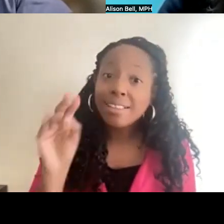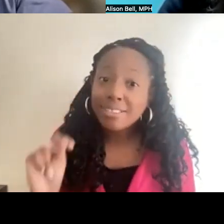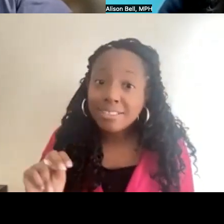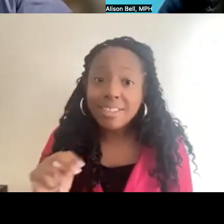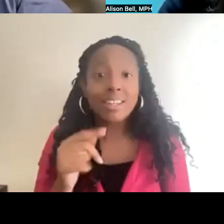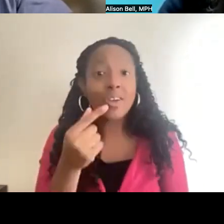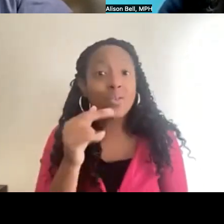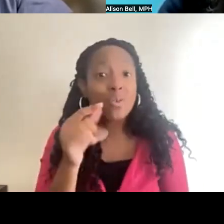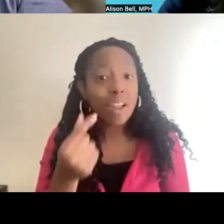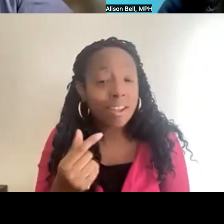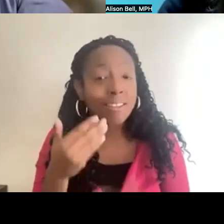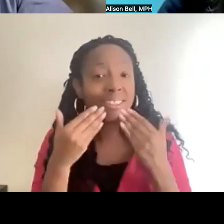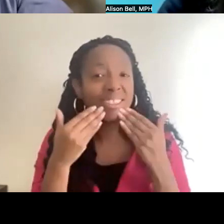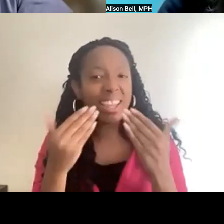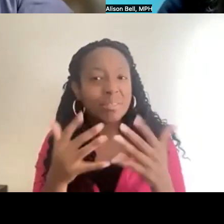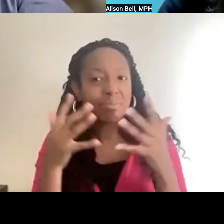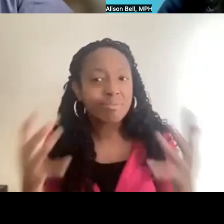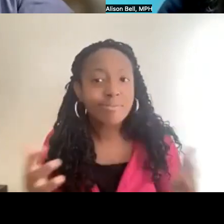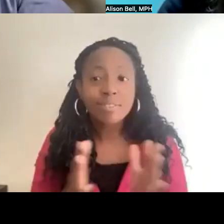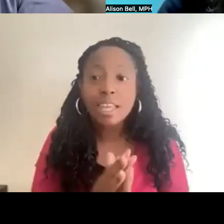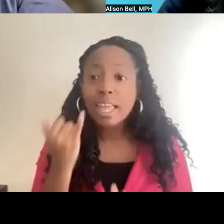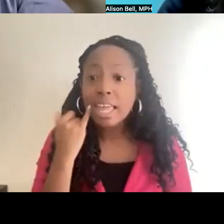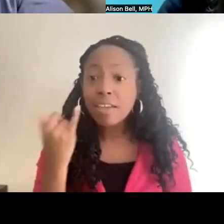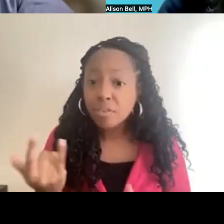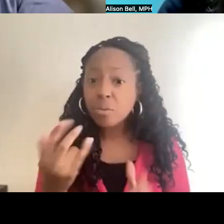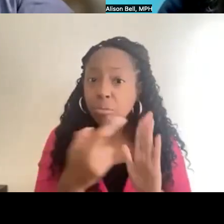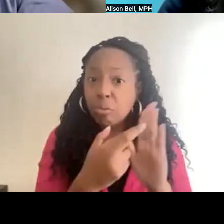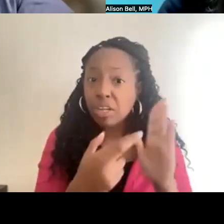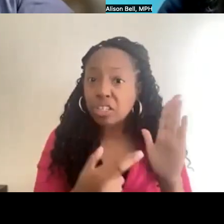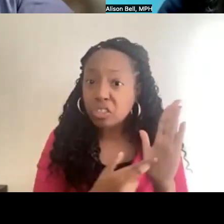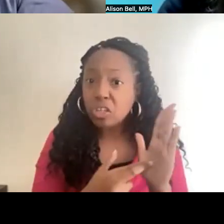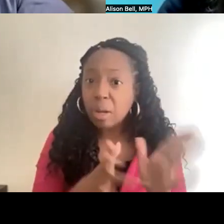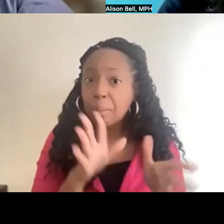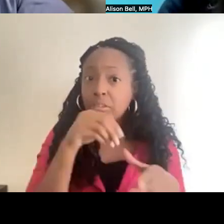that who uh those that have registered and are participating there will be a follow-up email sent